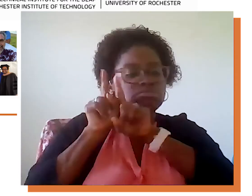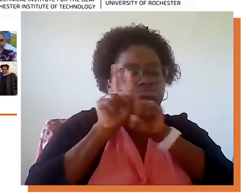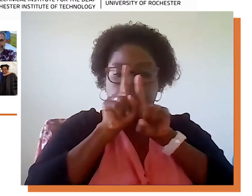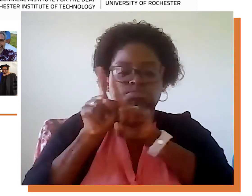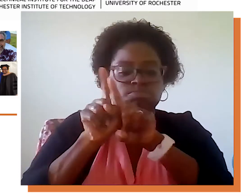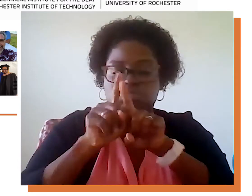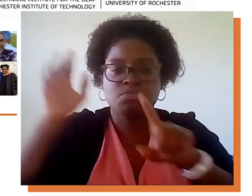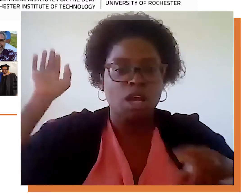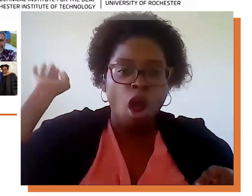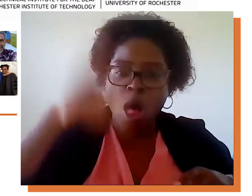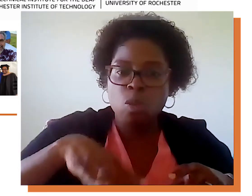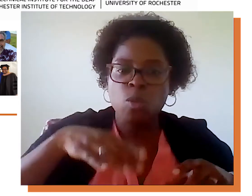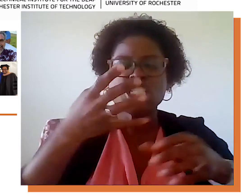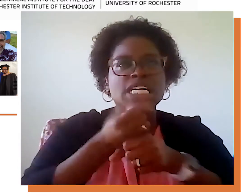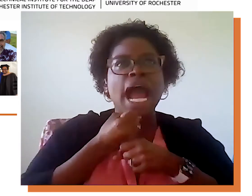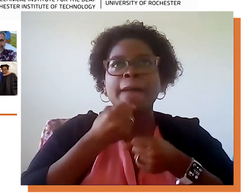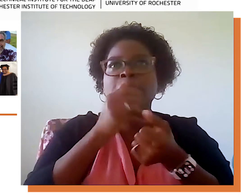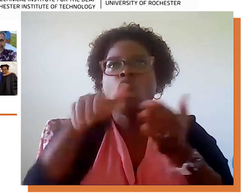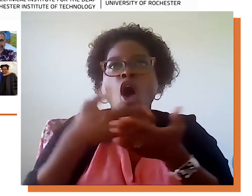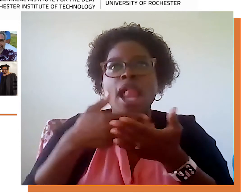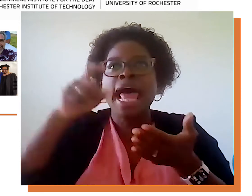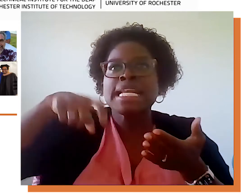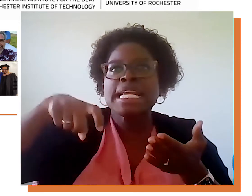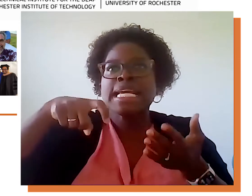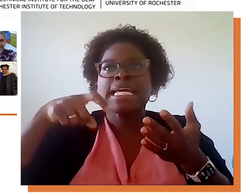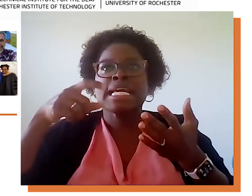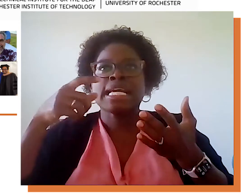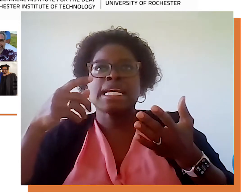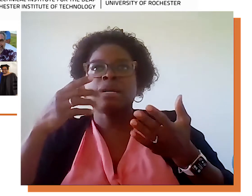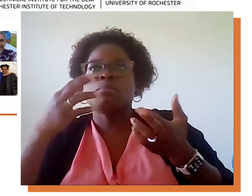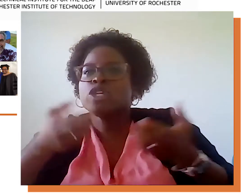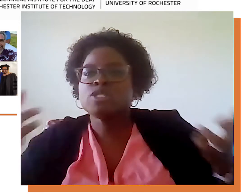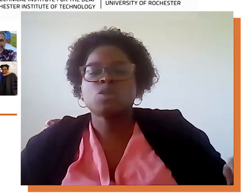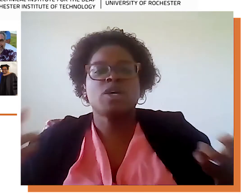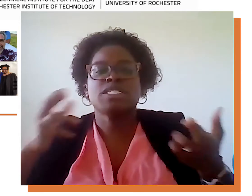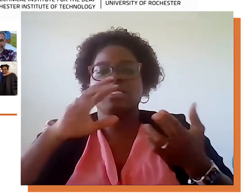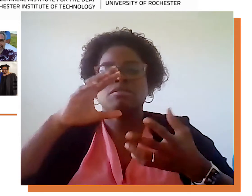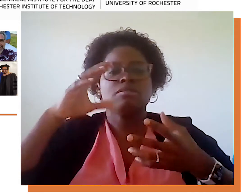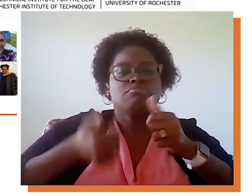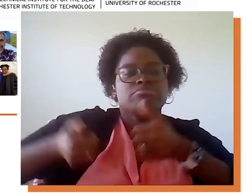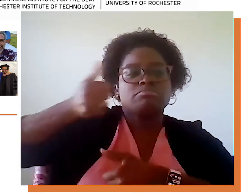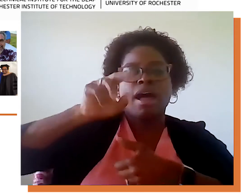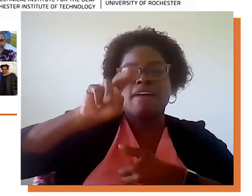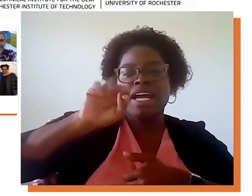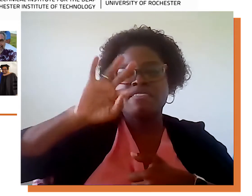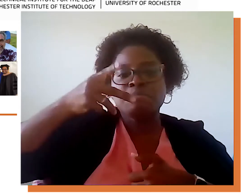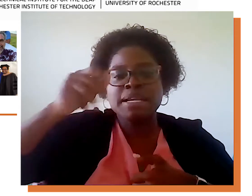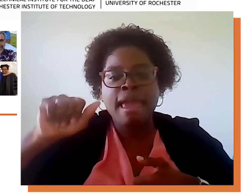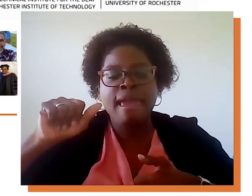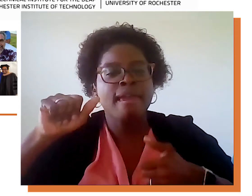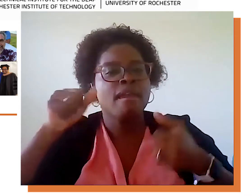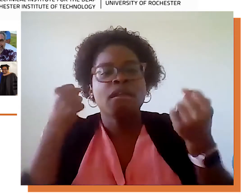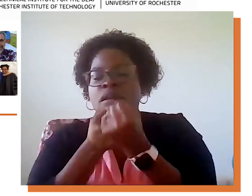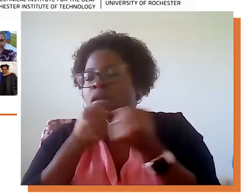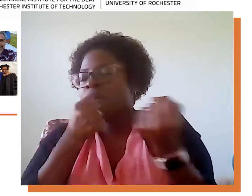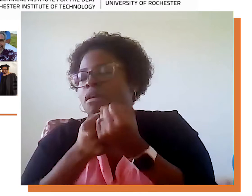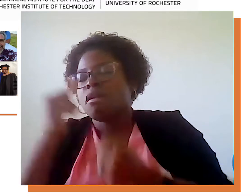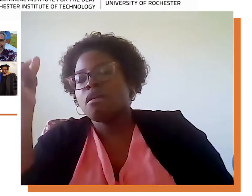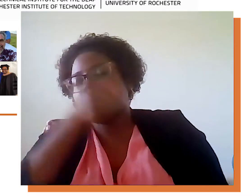So, again, these precious people were with me the whole way, getting involved in N.F.P.A.